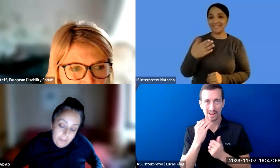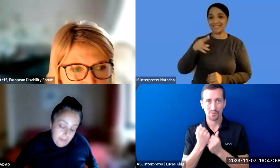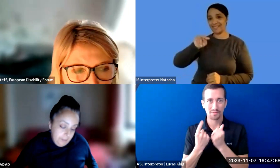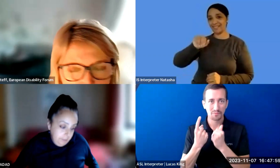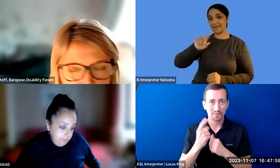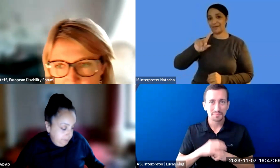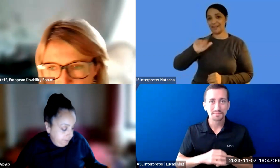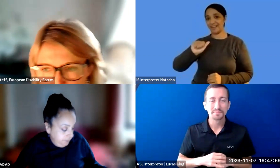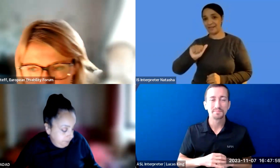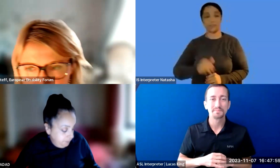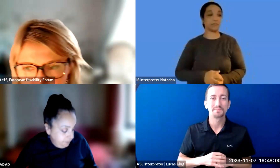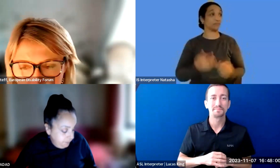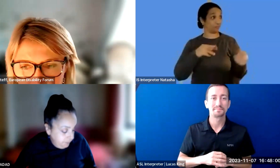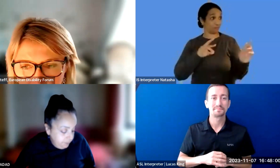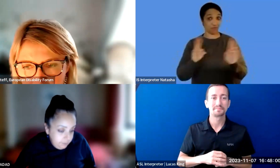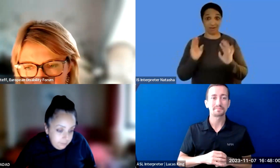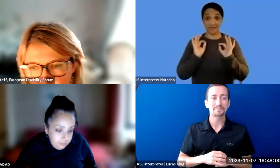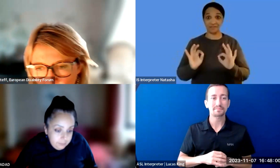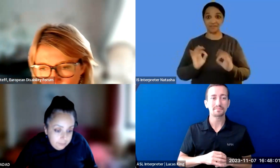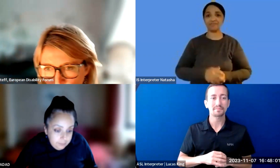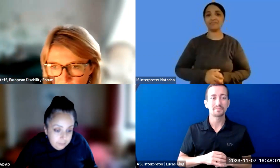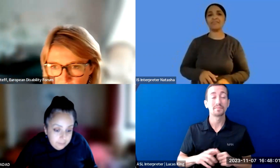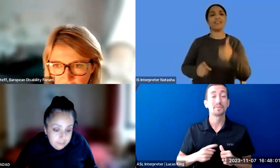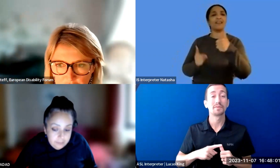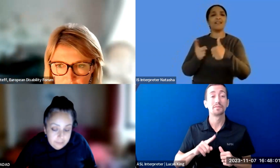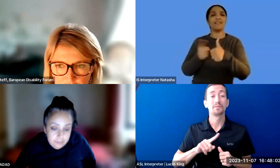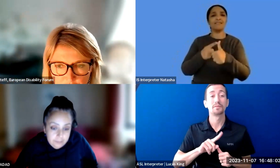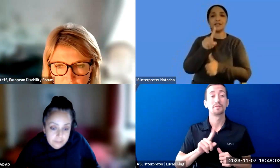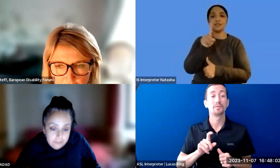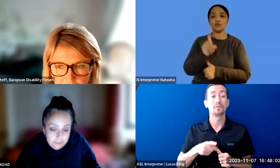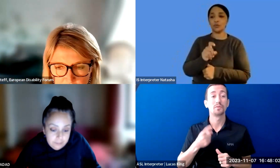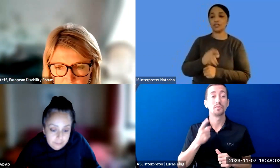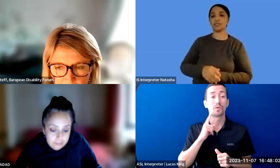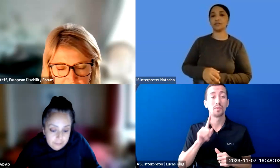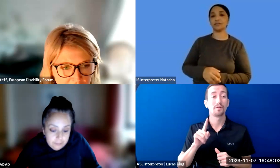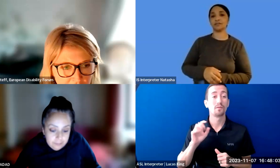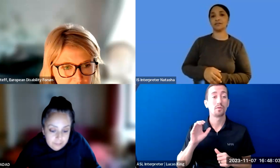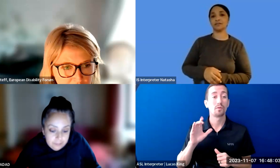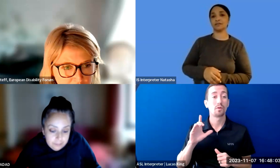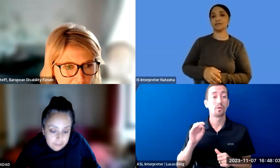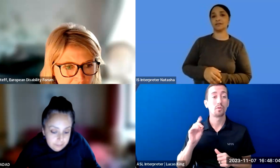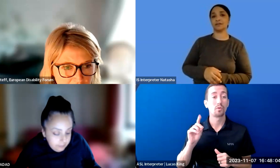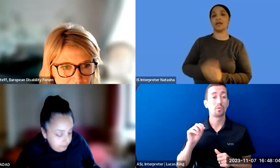The first question would be for Clodoaldo and Shuaib: